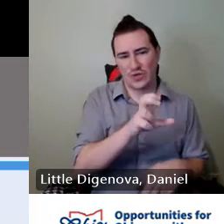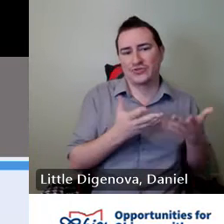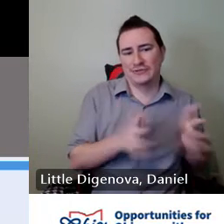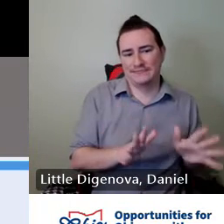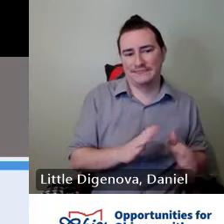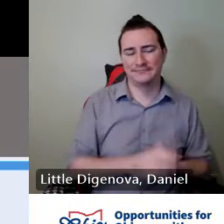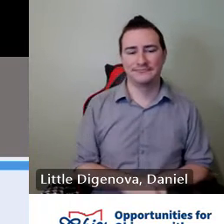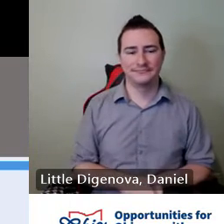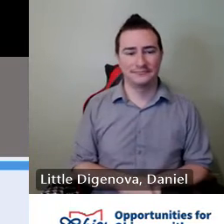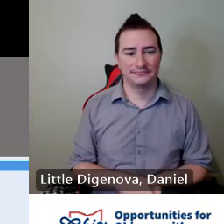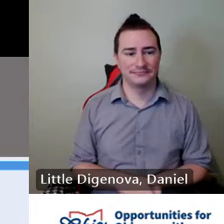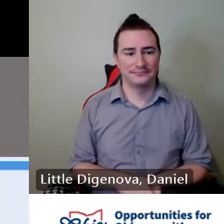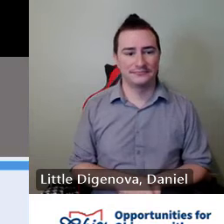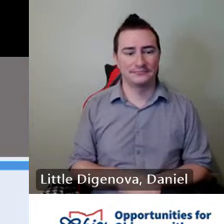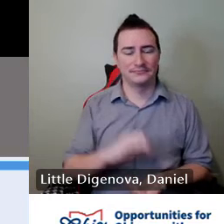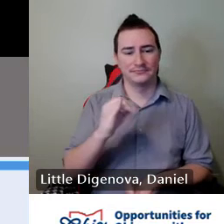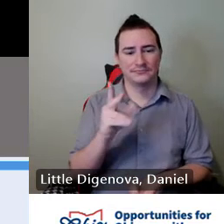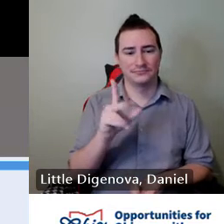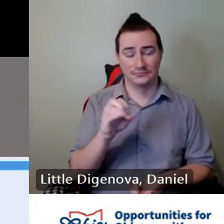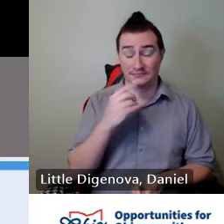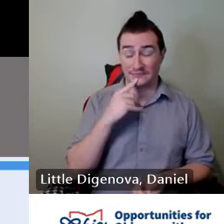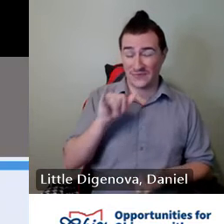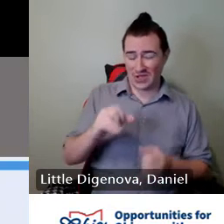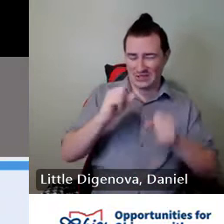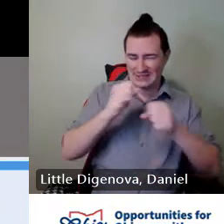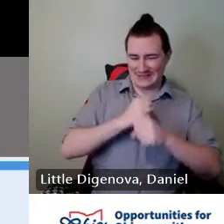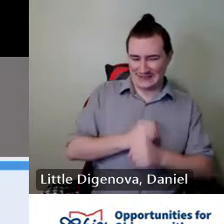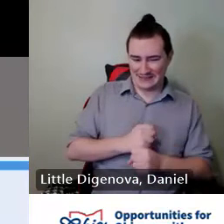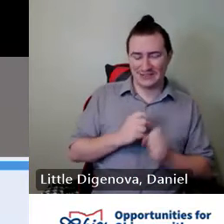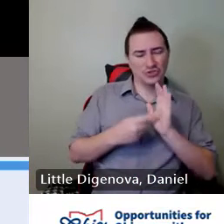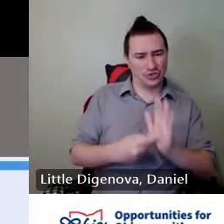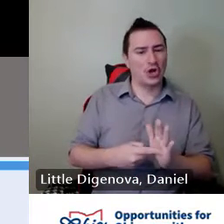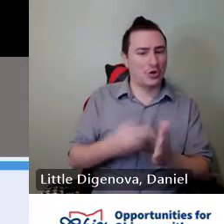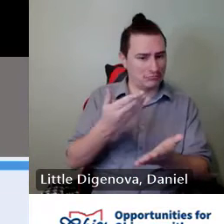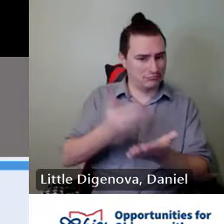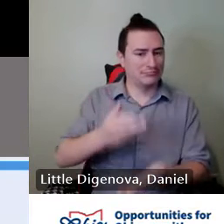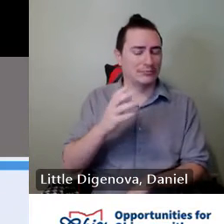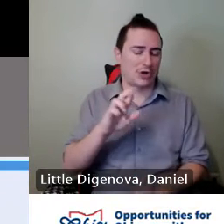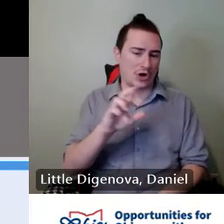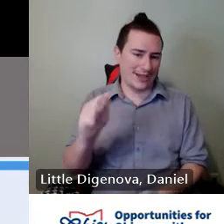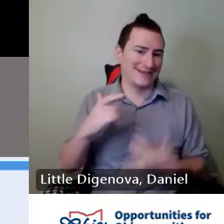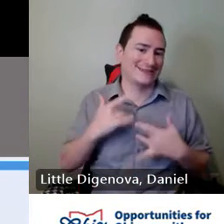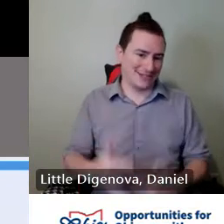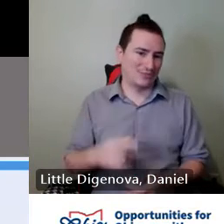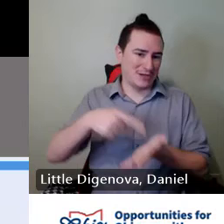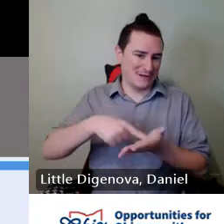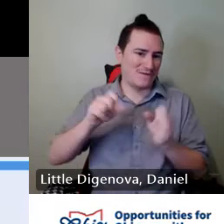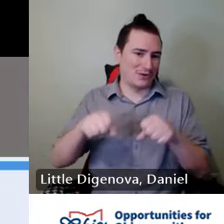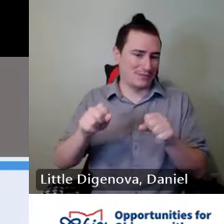reasonable accommodations are often affordable, although nearly half of all reasonable accommodations are free. We know